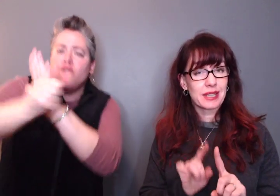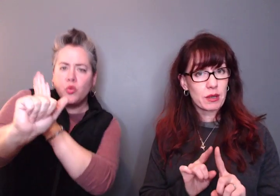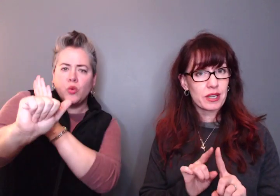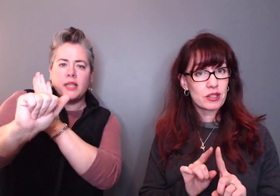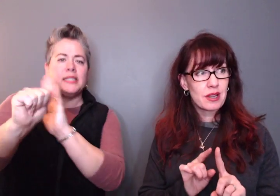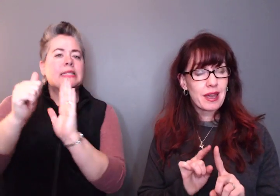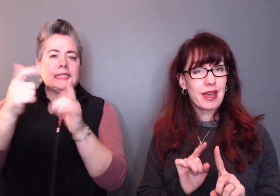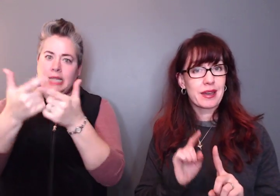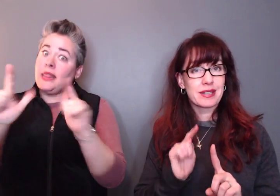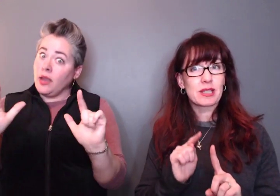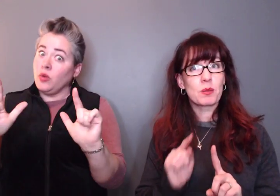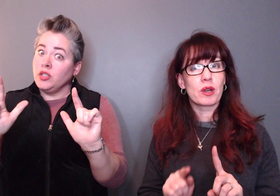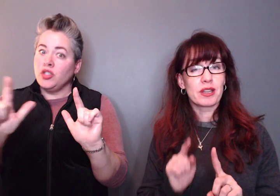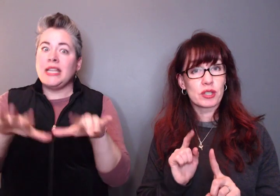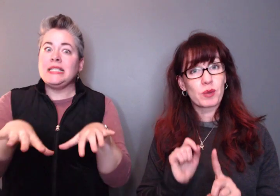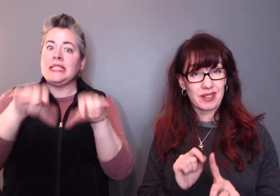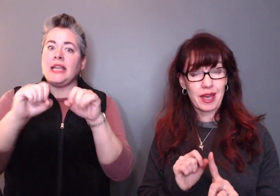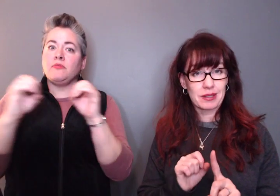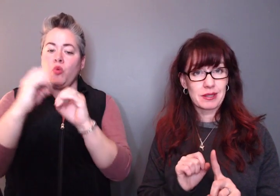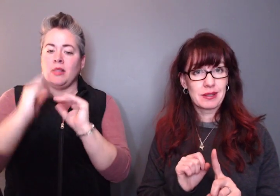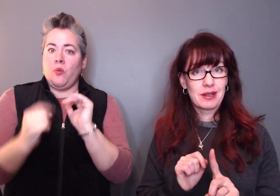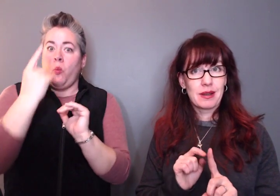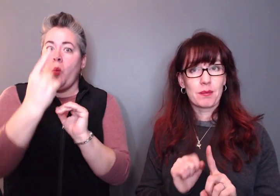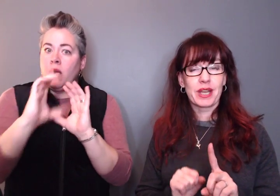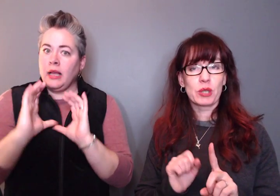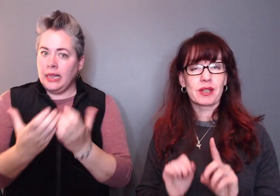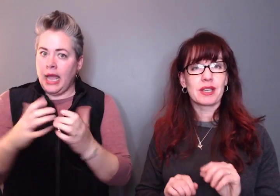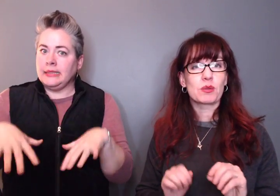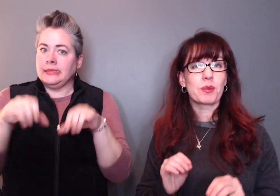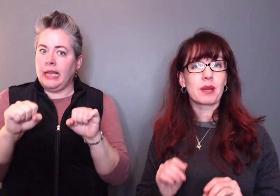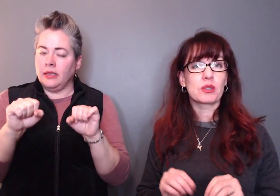language and it takes more than just one class but you at least will be able to